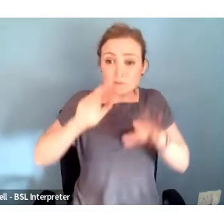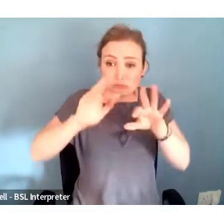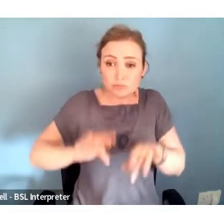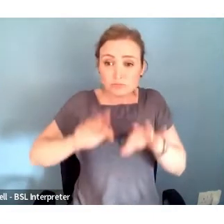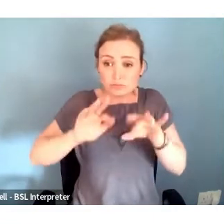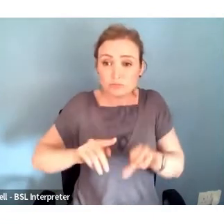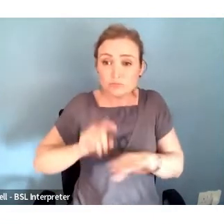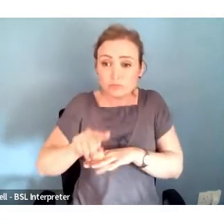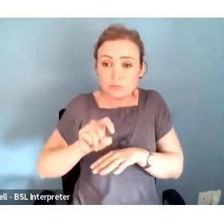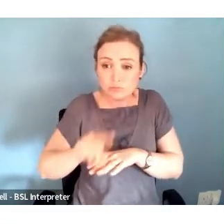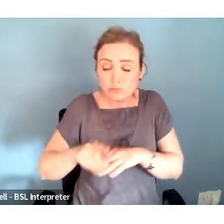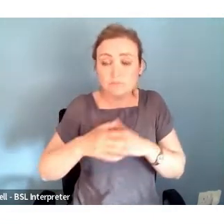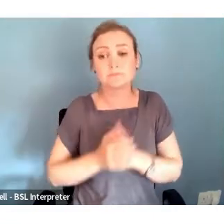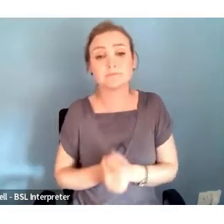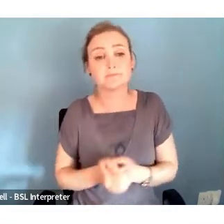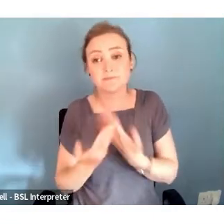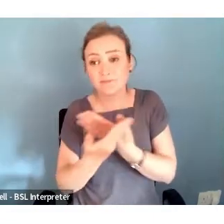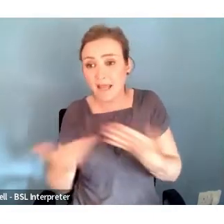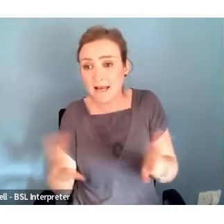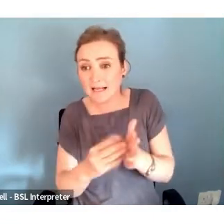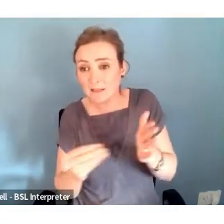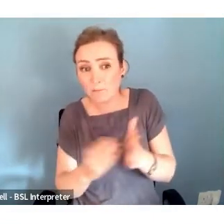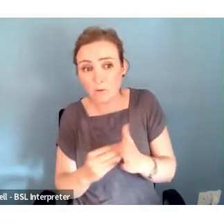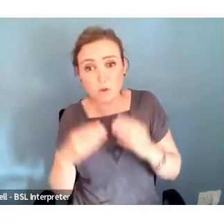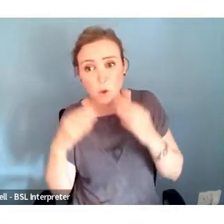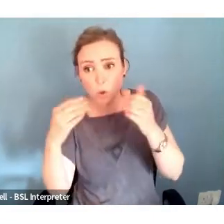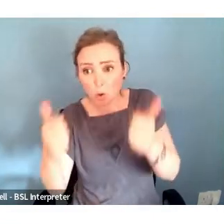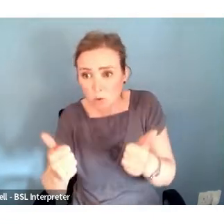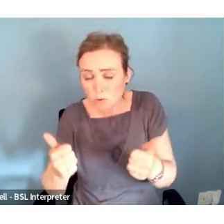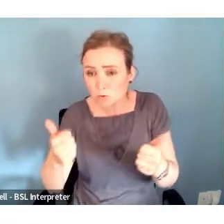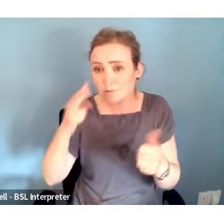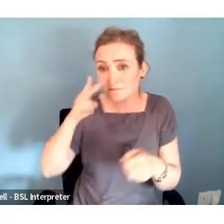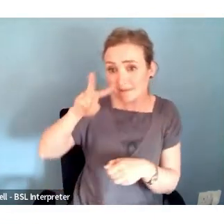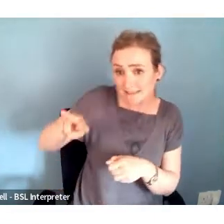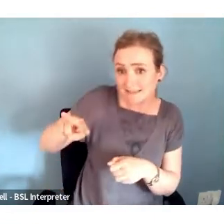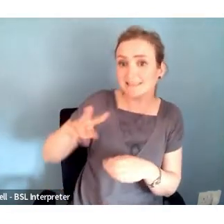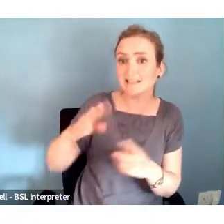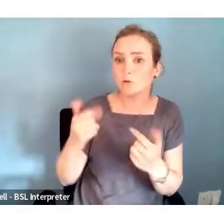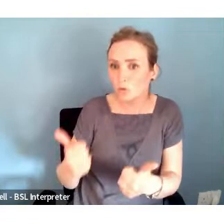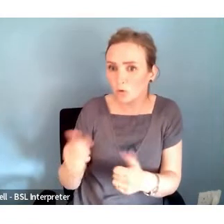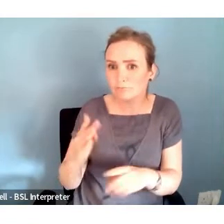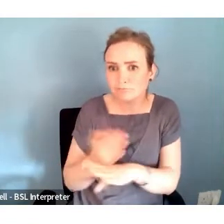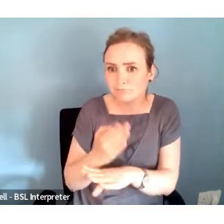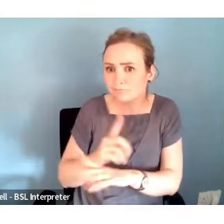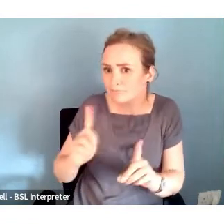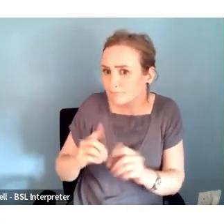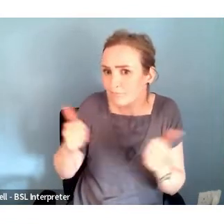of good practise, it would be really great to share those as well . So yes, the vacancy occurs